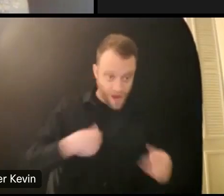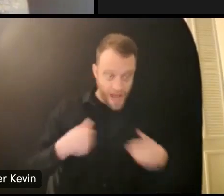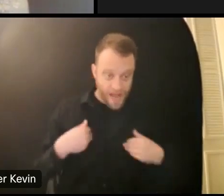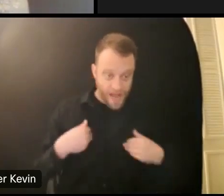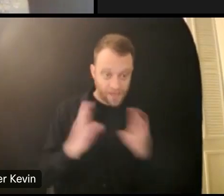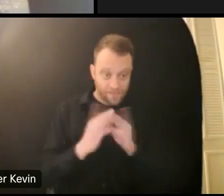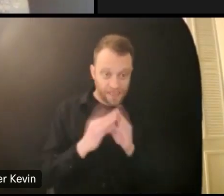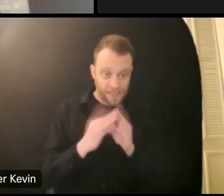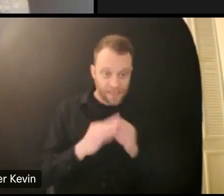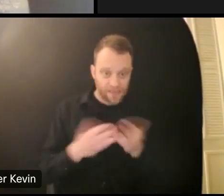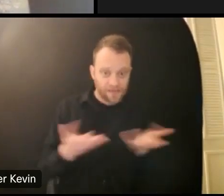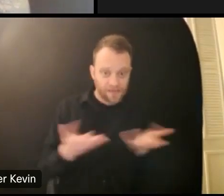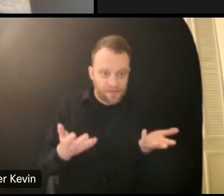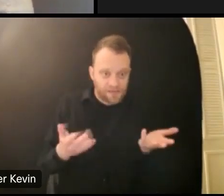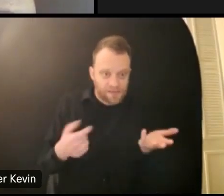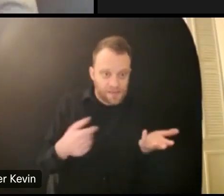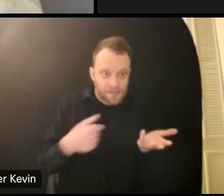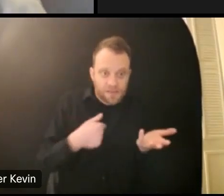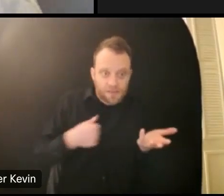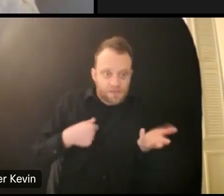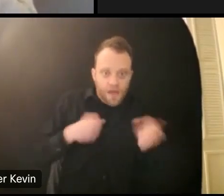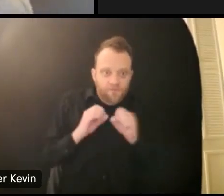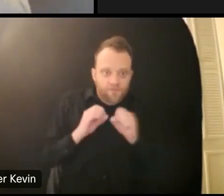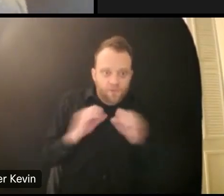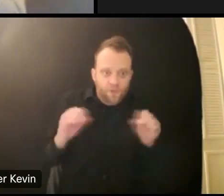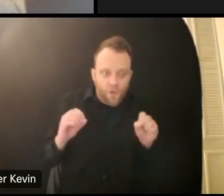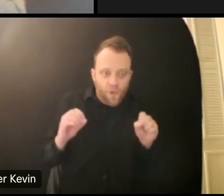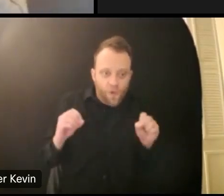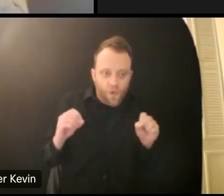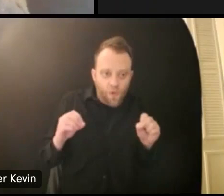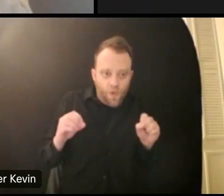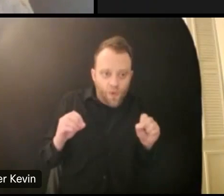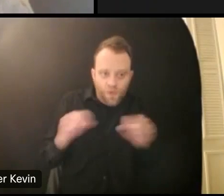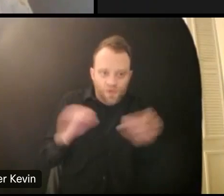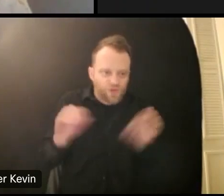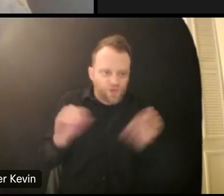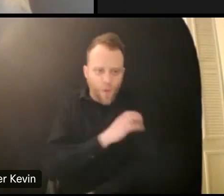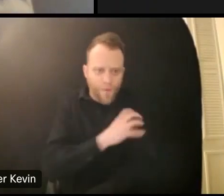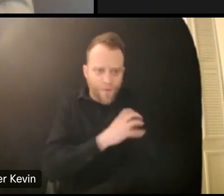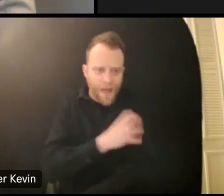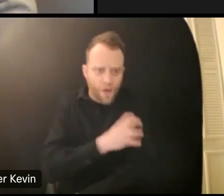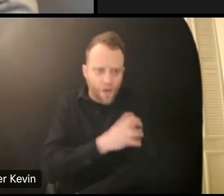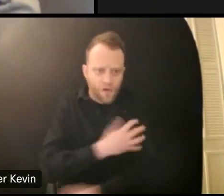teeth. They cannot do anything to us. We should be able to meet anyway but my colleagues were